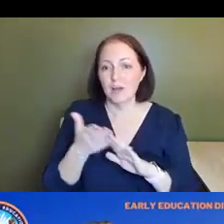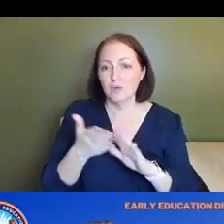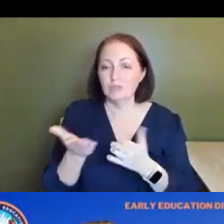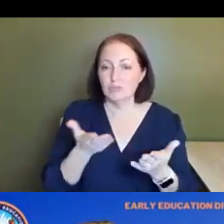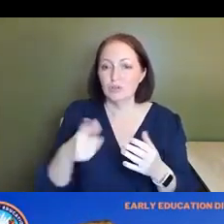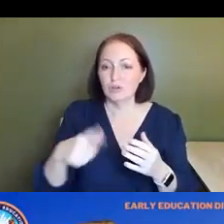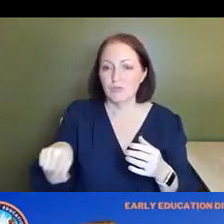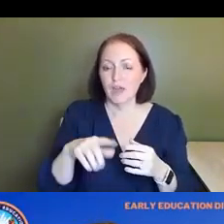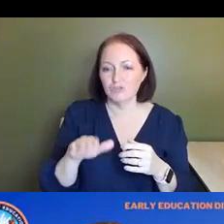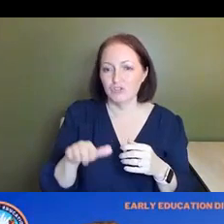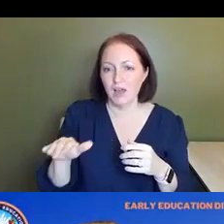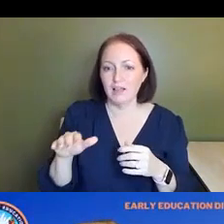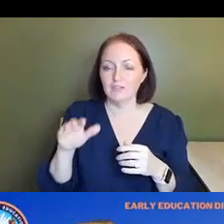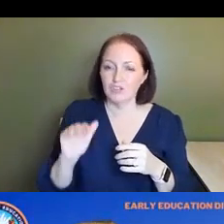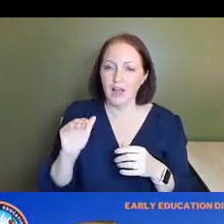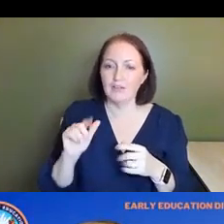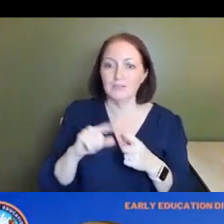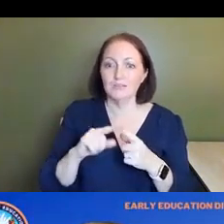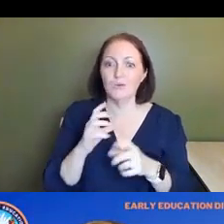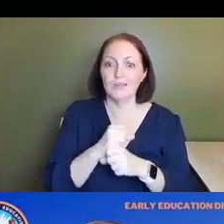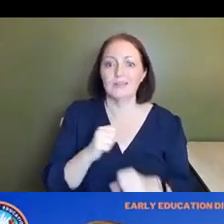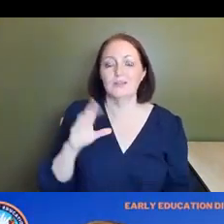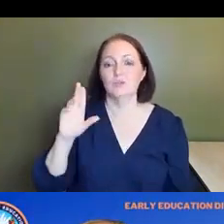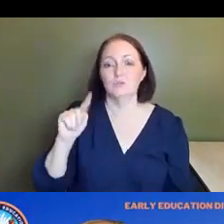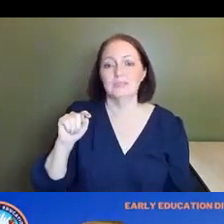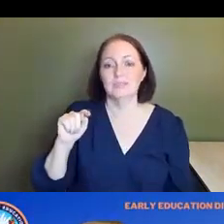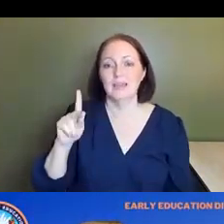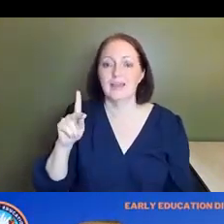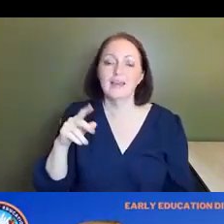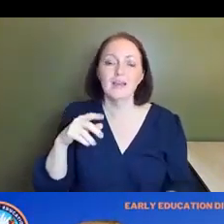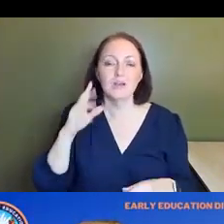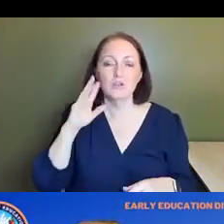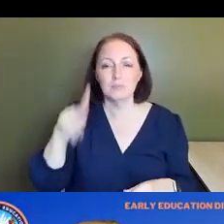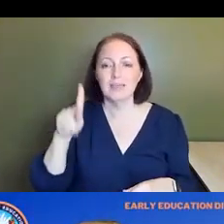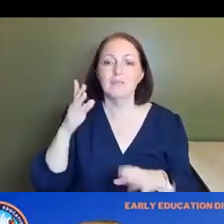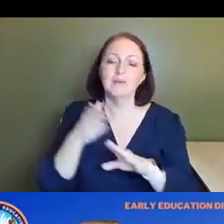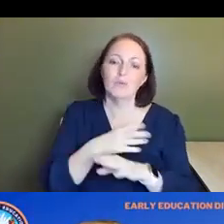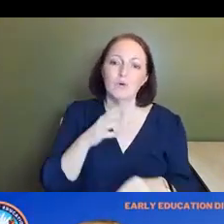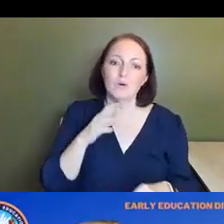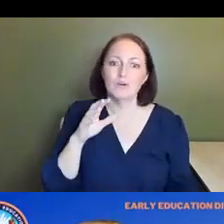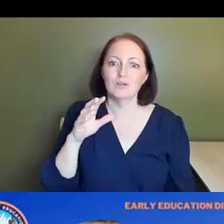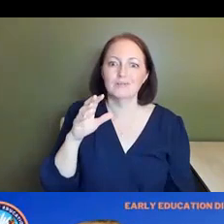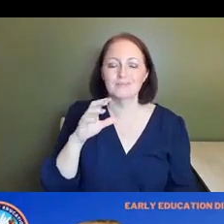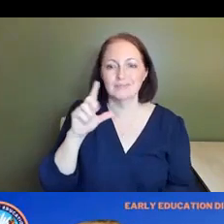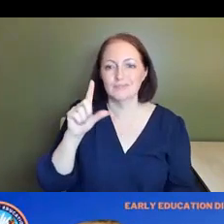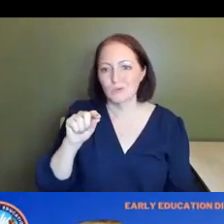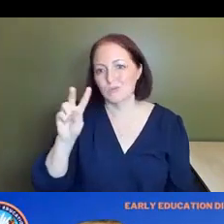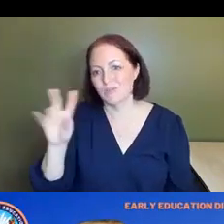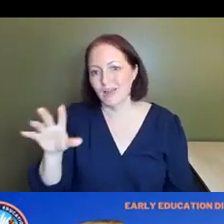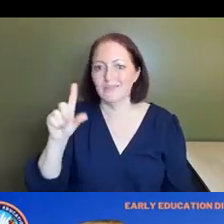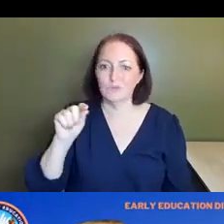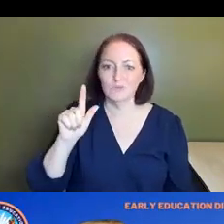so that they're getting to UPK for all children before 25–26. But wanting to clarify that